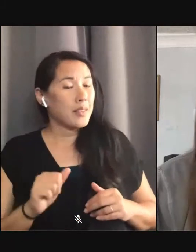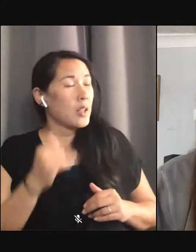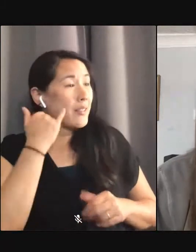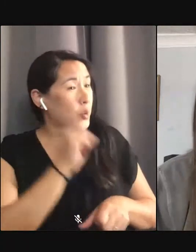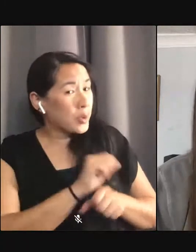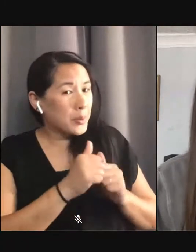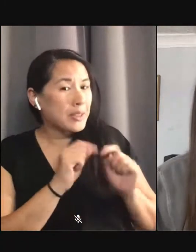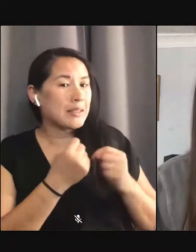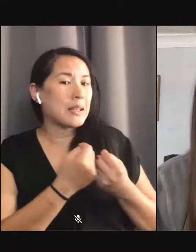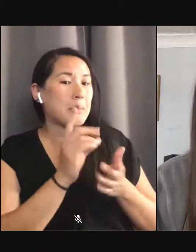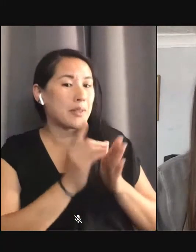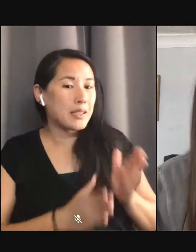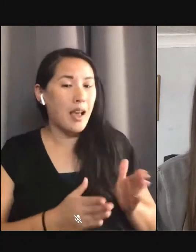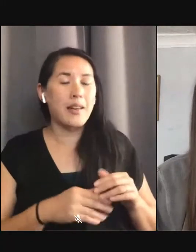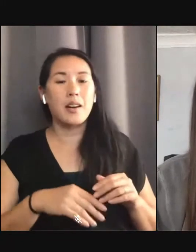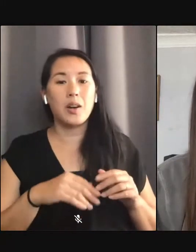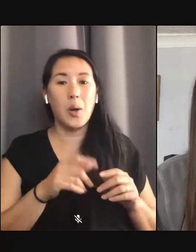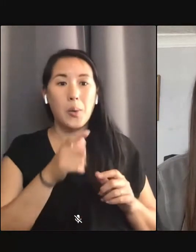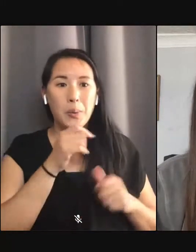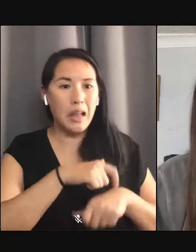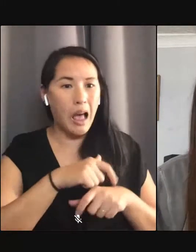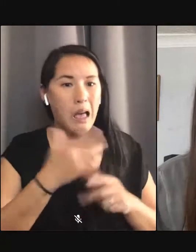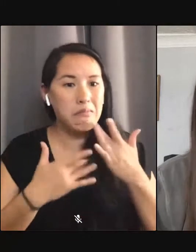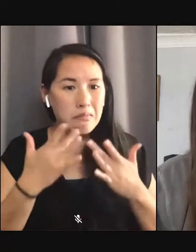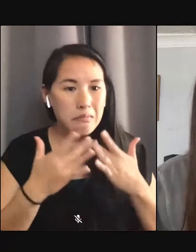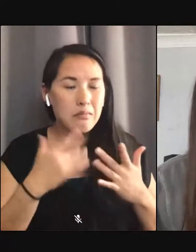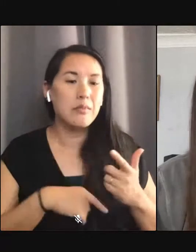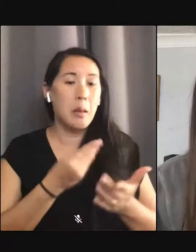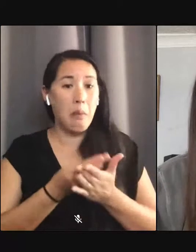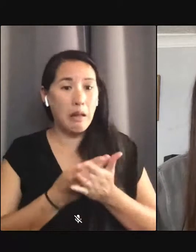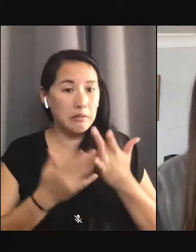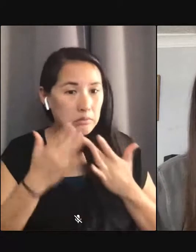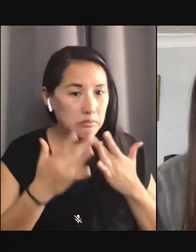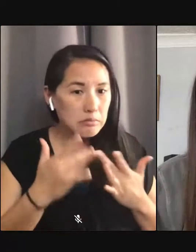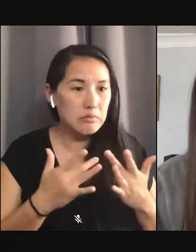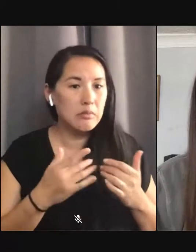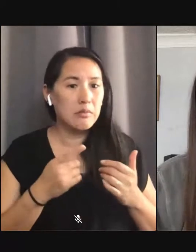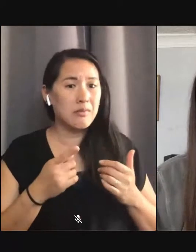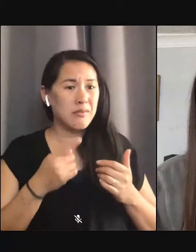of designers who are short on time they're short on money and they go can we just do it this way